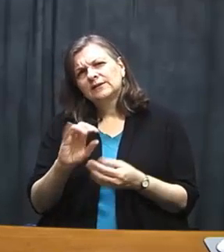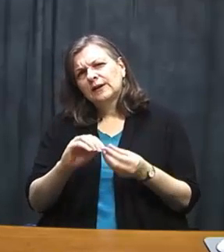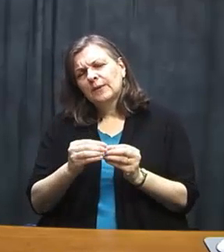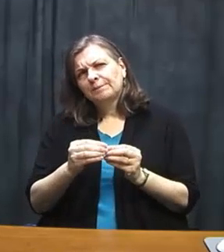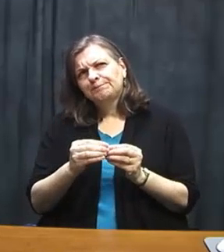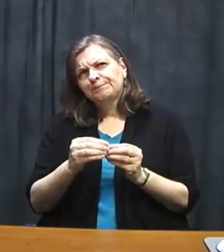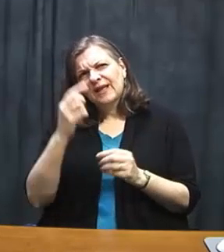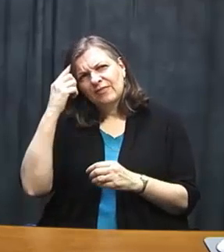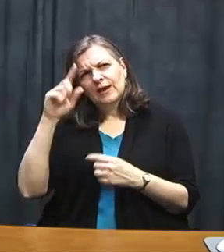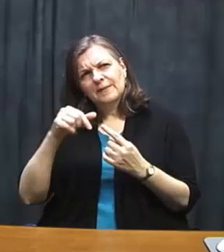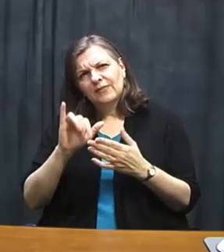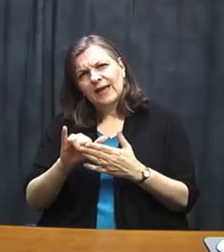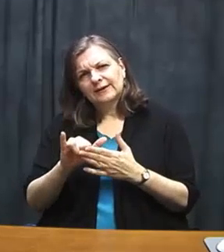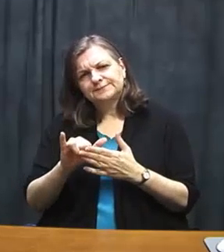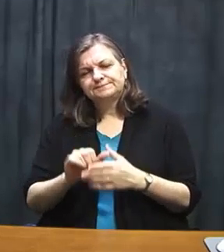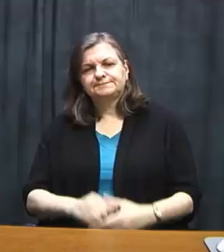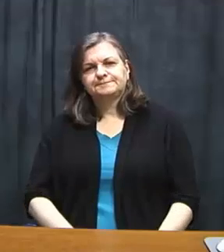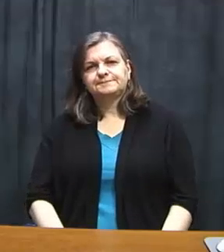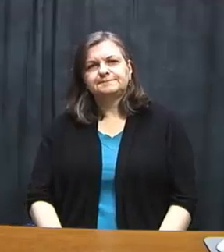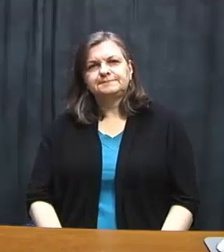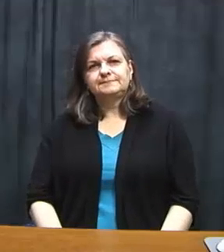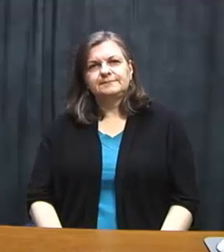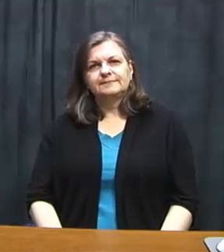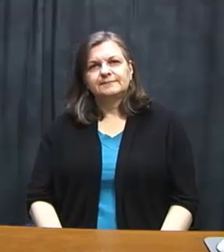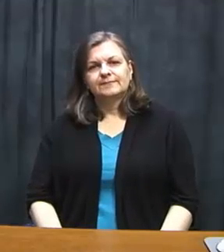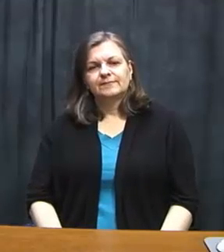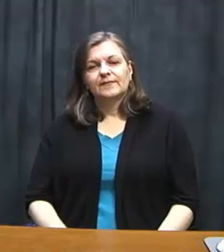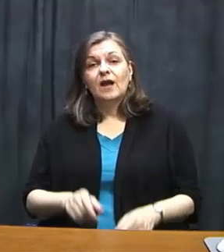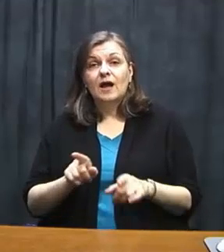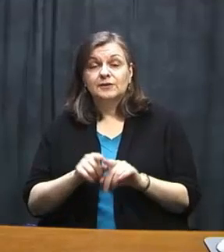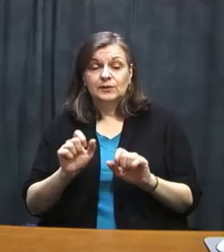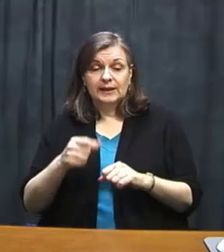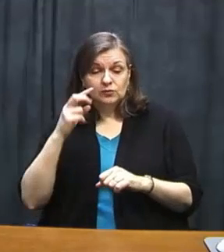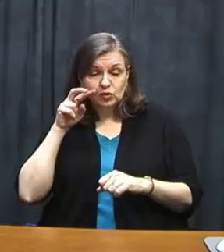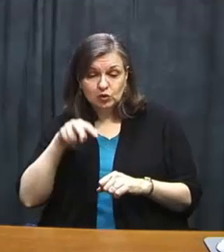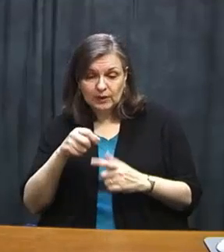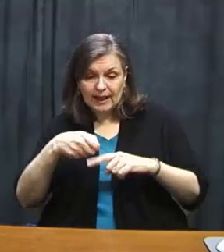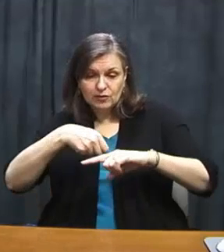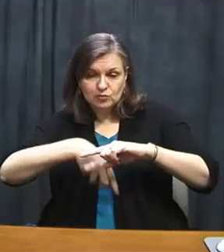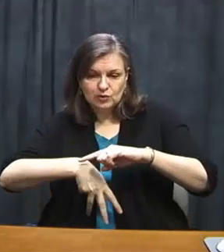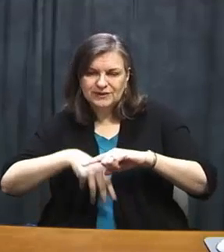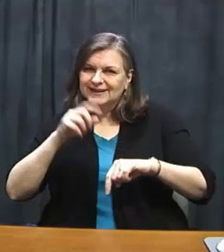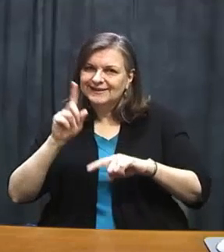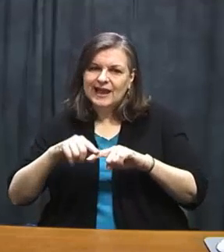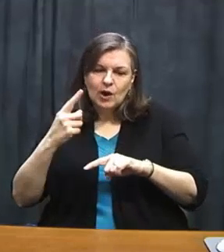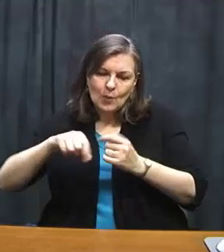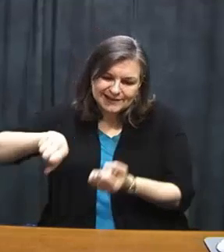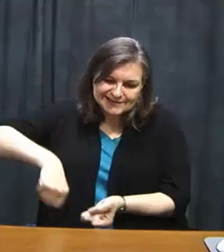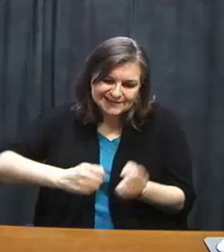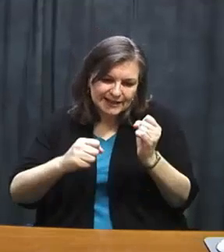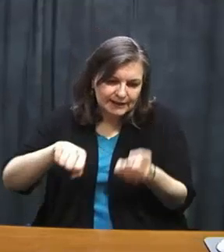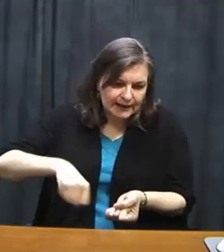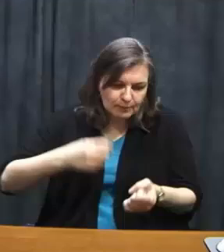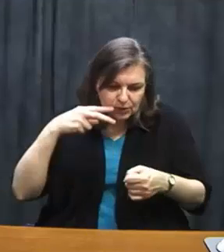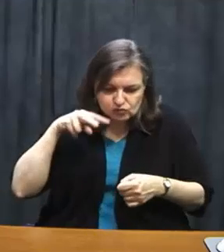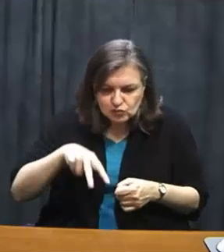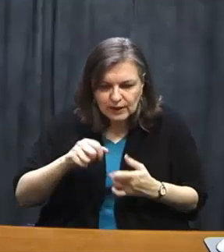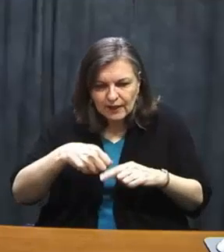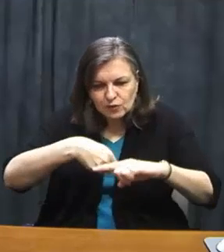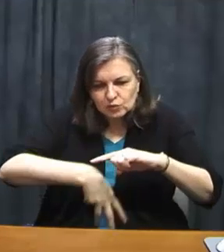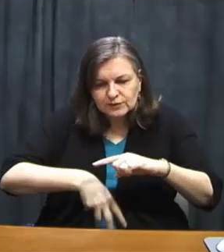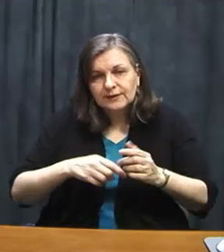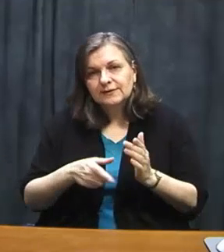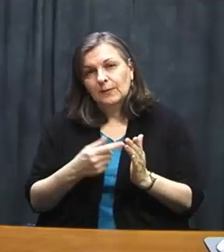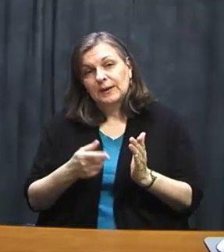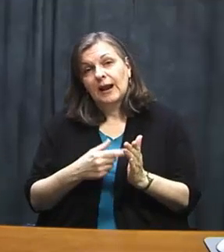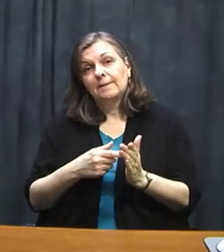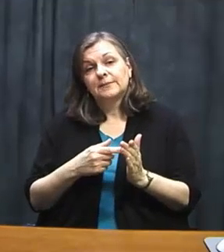we can also look at the roots of the plant. now you can't alwaysdig up a plant to look at its roots so you might have to rely on